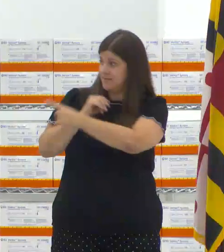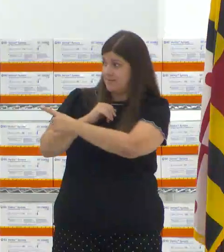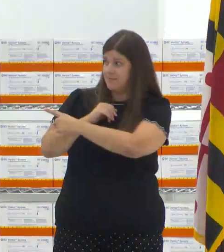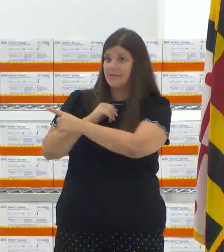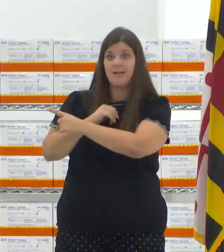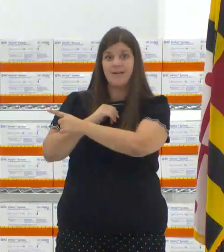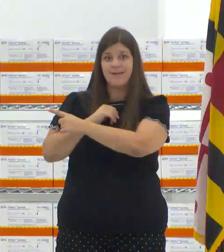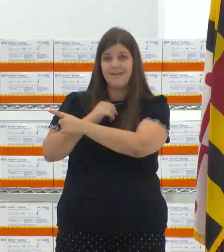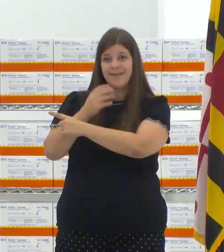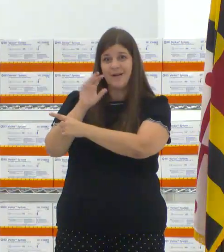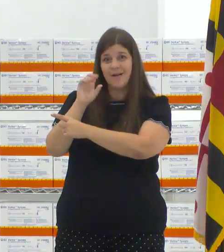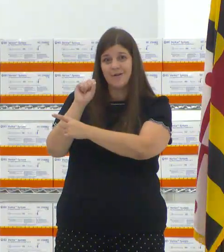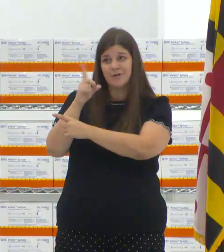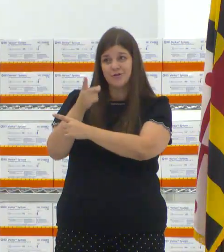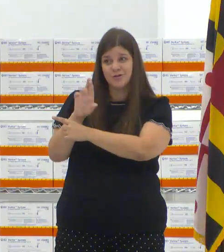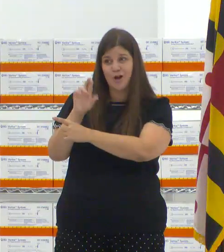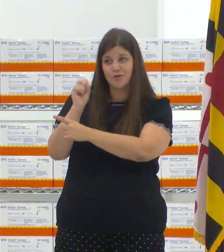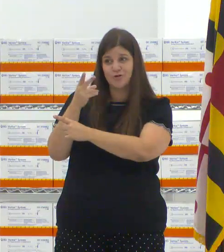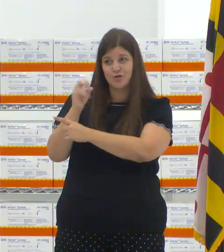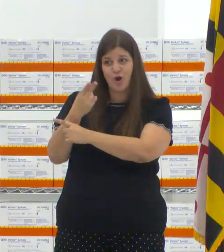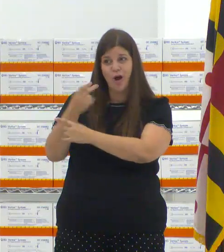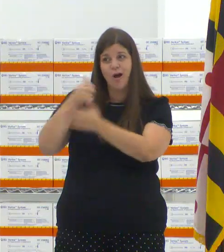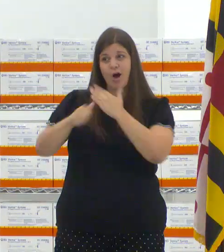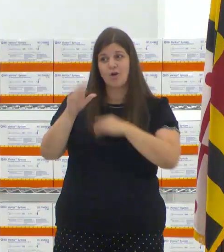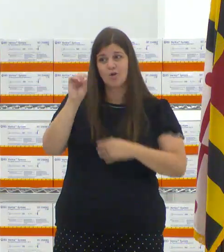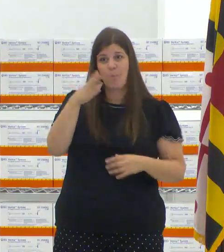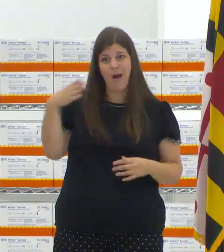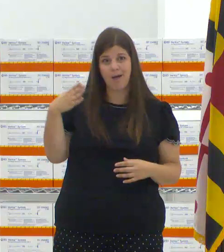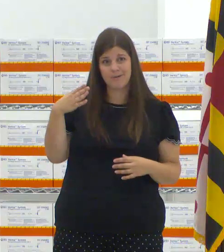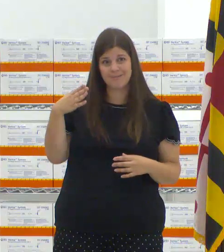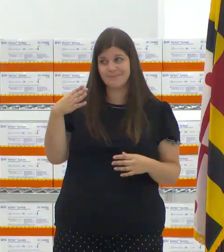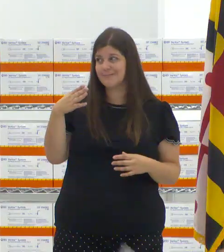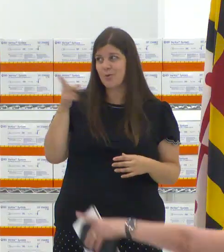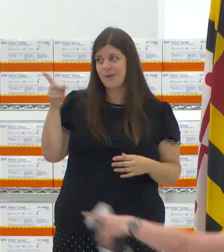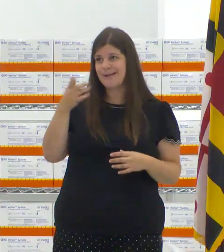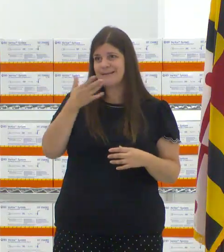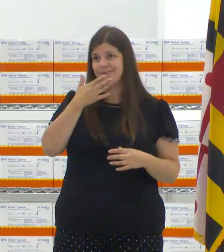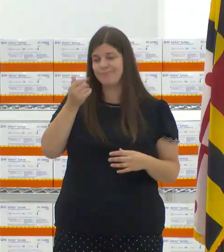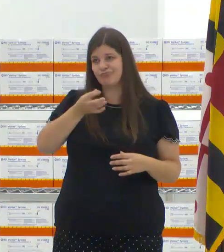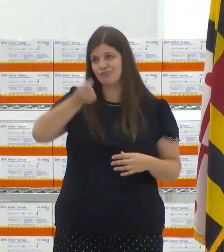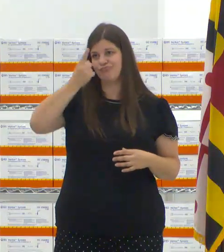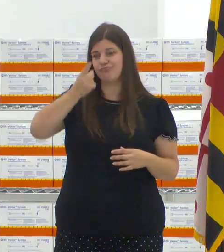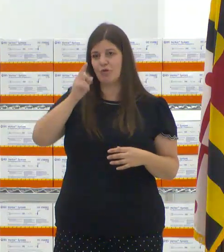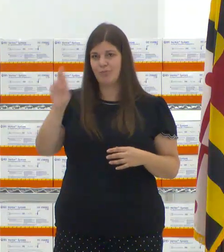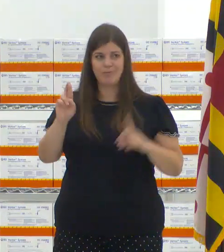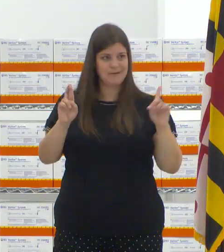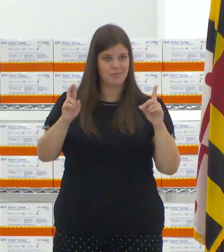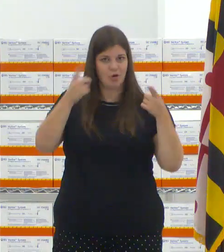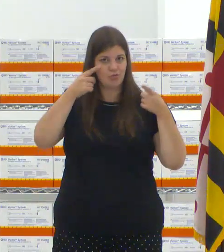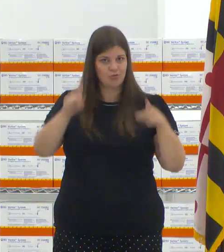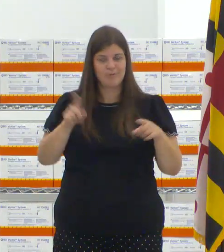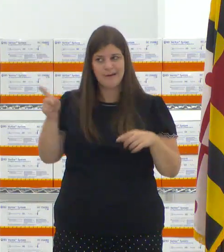And that's why with towed lead all the states and bring all the Republican and Democratic Governors together to fight on our own.